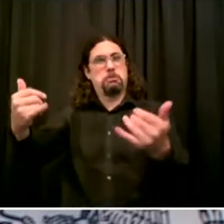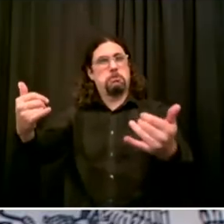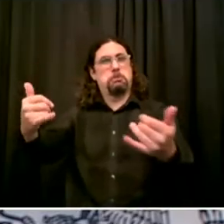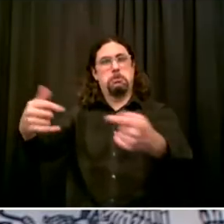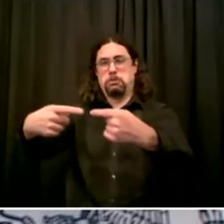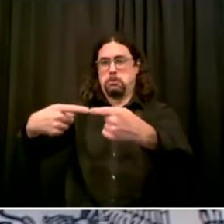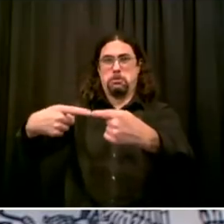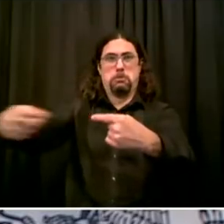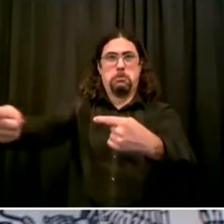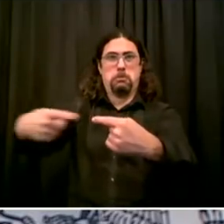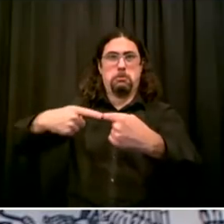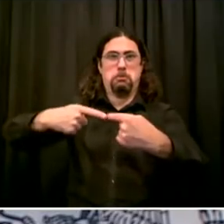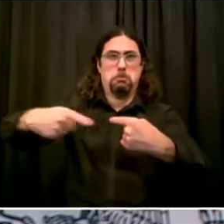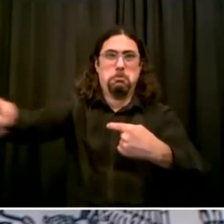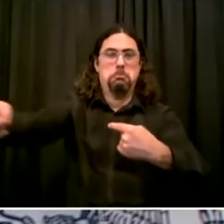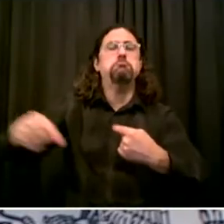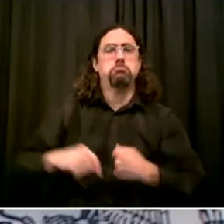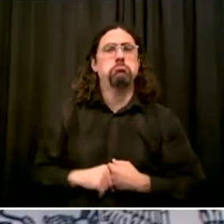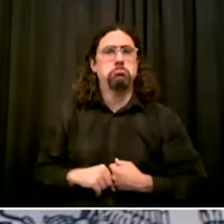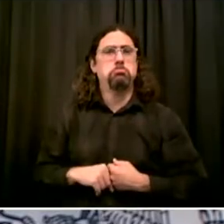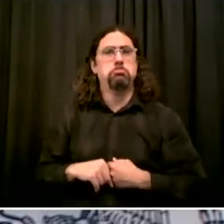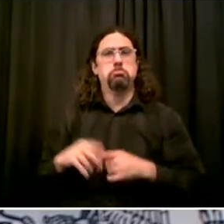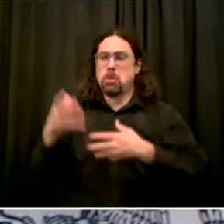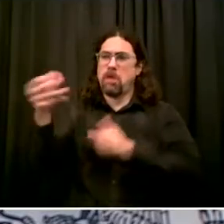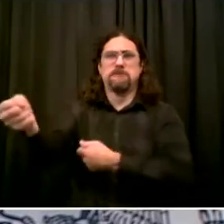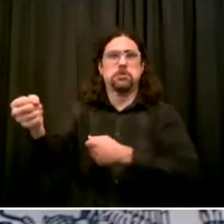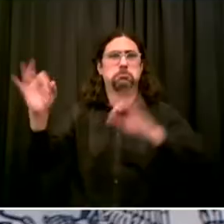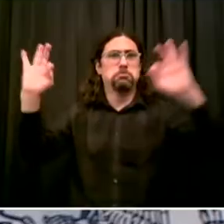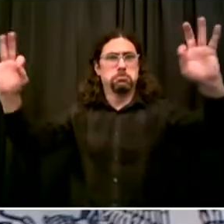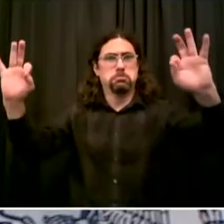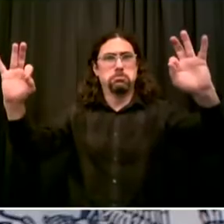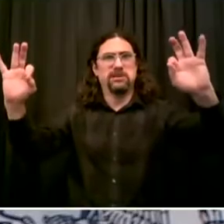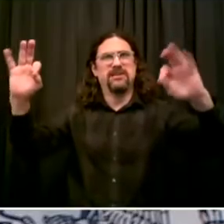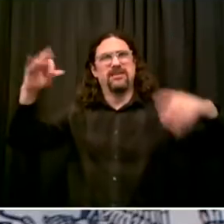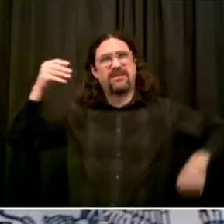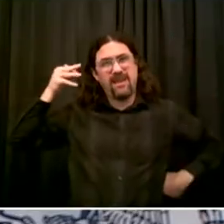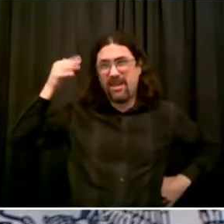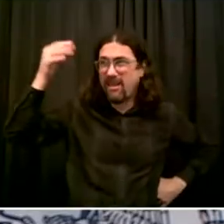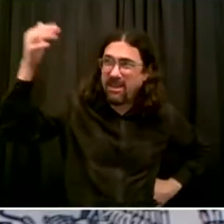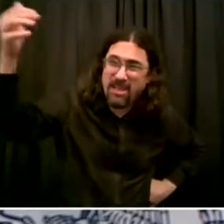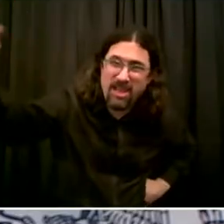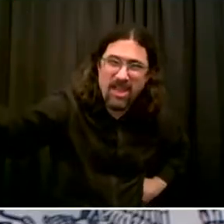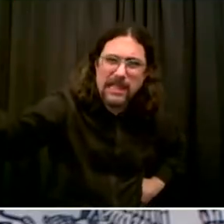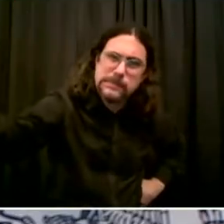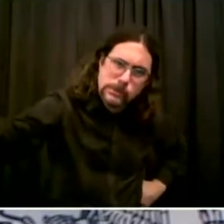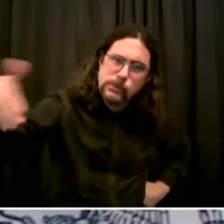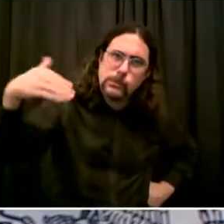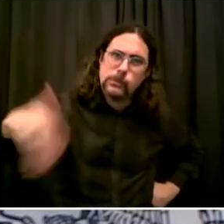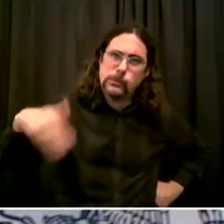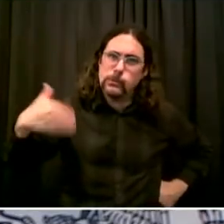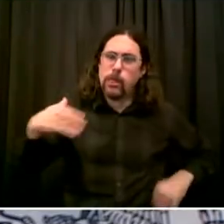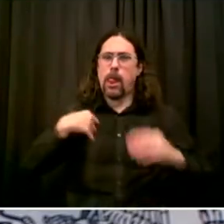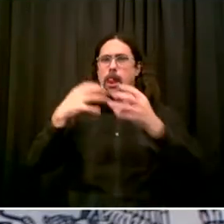THAT IS WHY THE CITY DI VESTED FROM FOSSIL